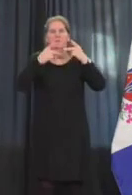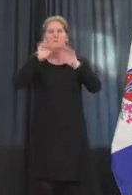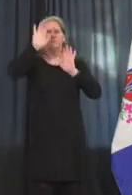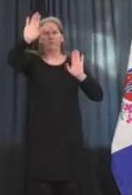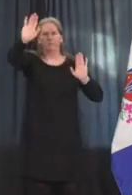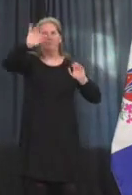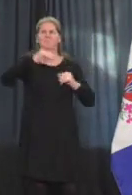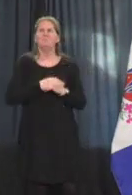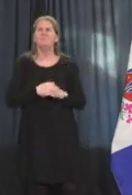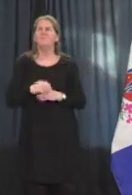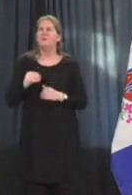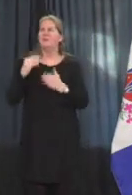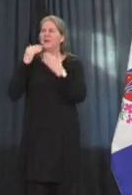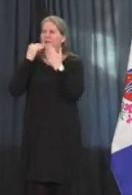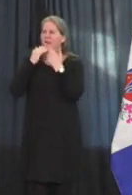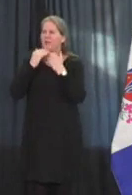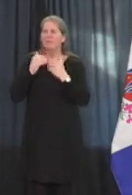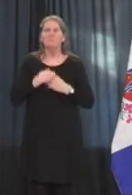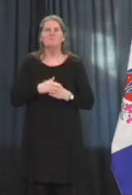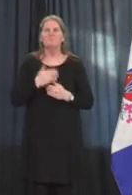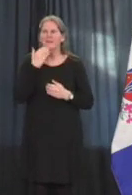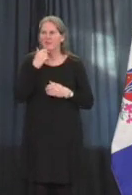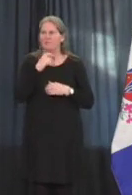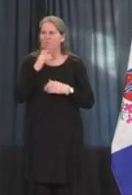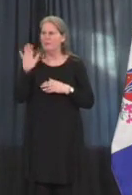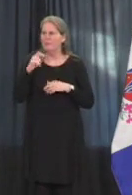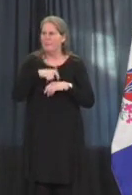WE'LL END HERE. THANKS FOR YOUR TIME.